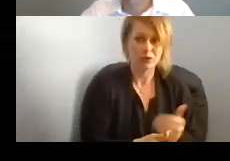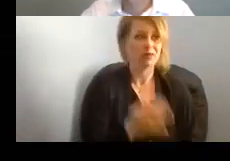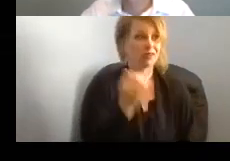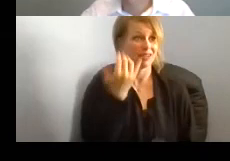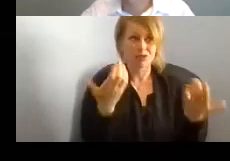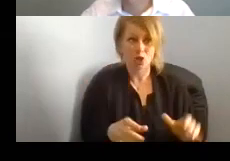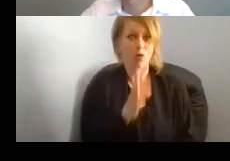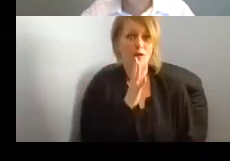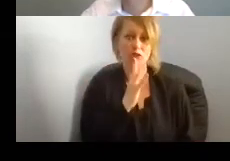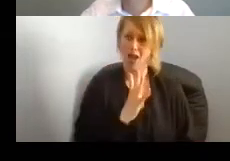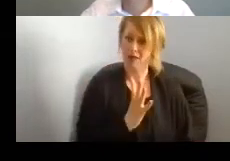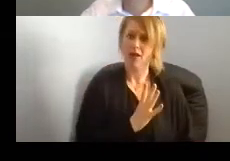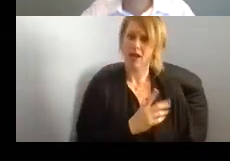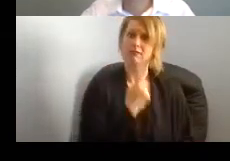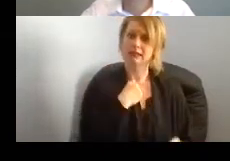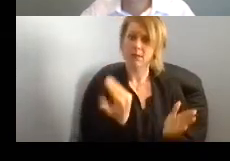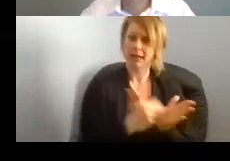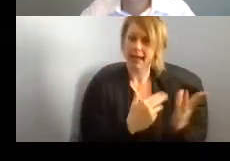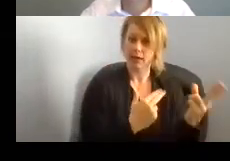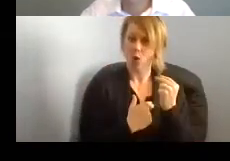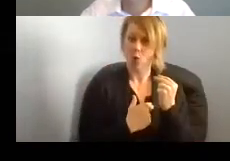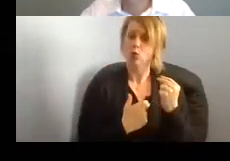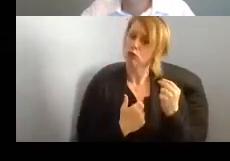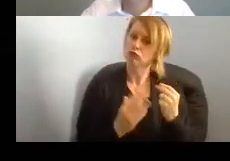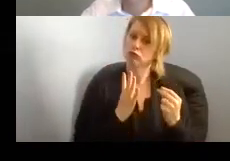and that’s okay. But I’m still – I’m just going to let you know I’m still here.